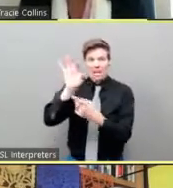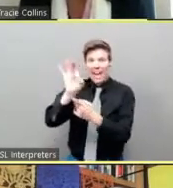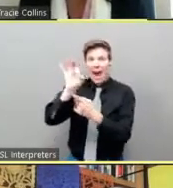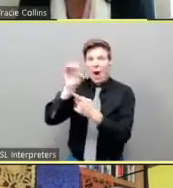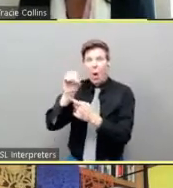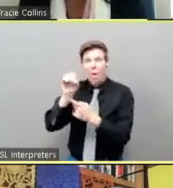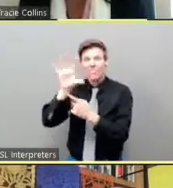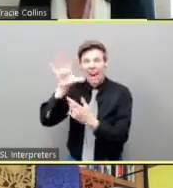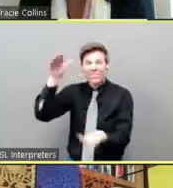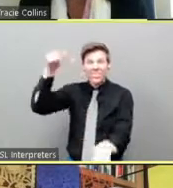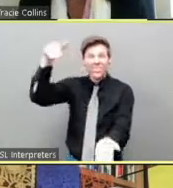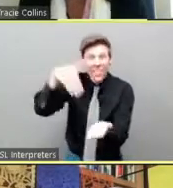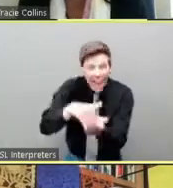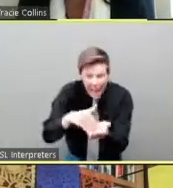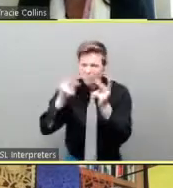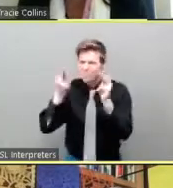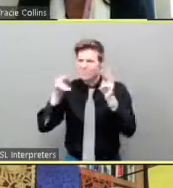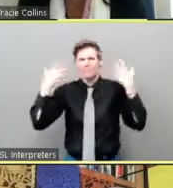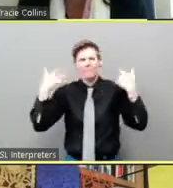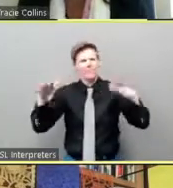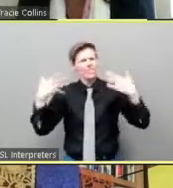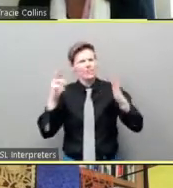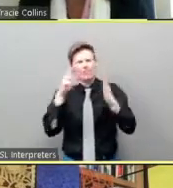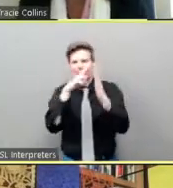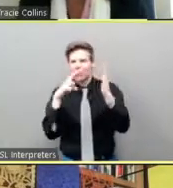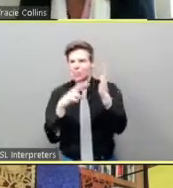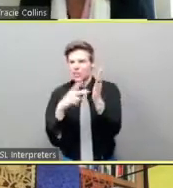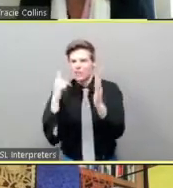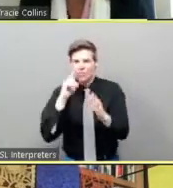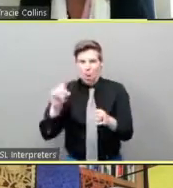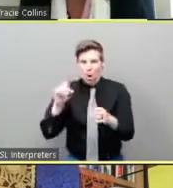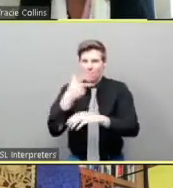have not, please register and self schedule today.